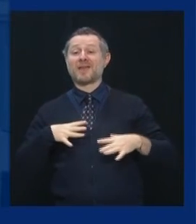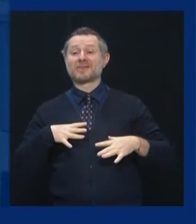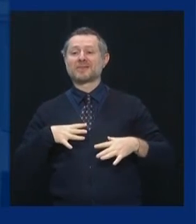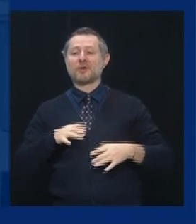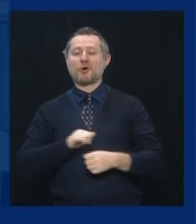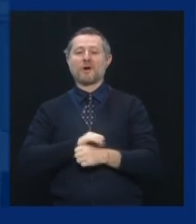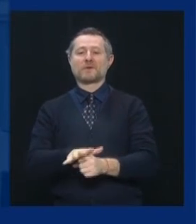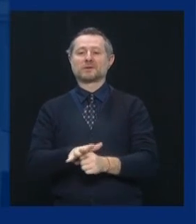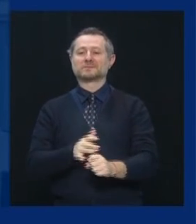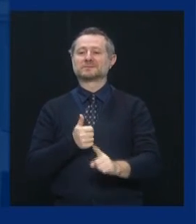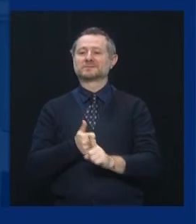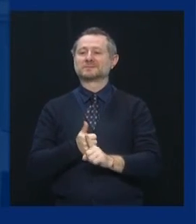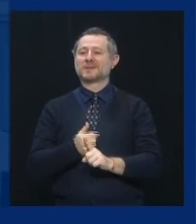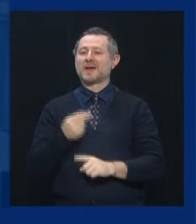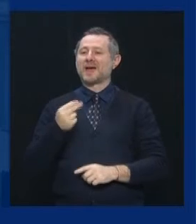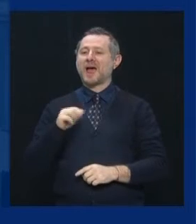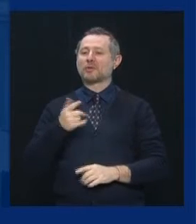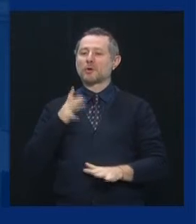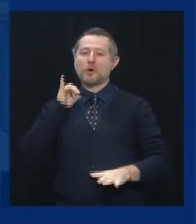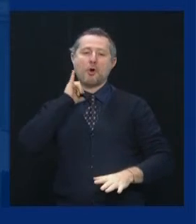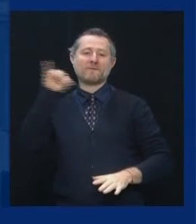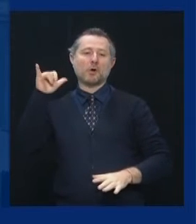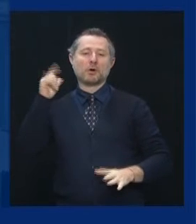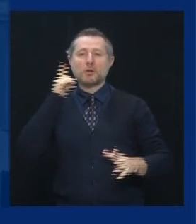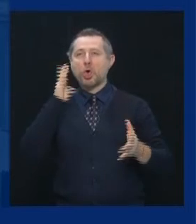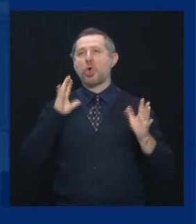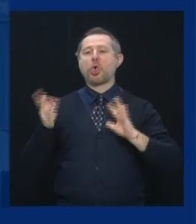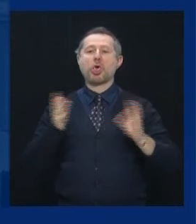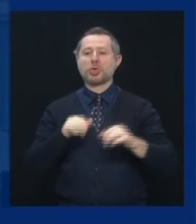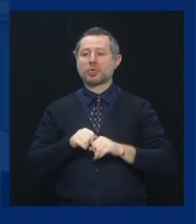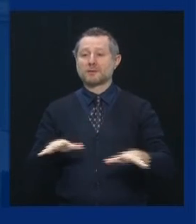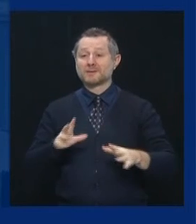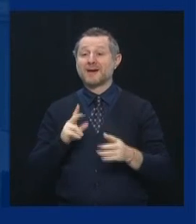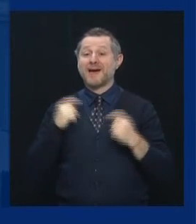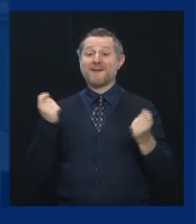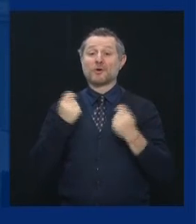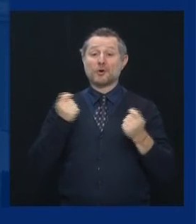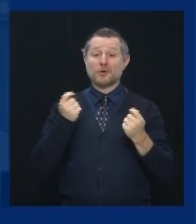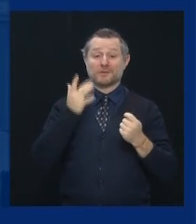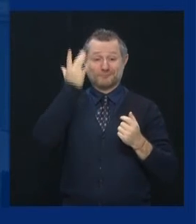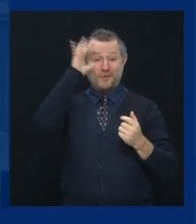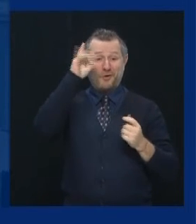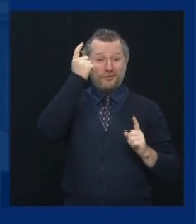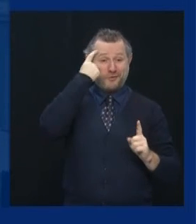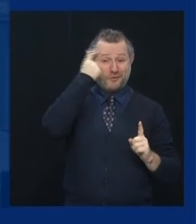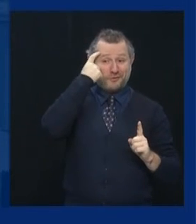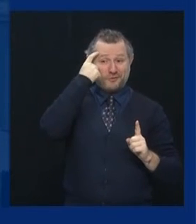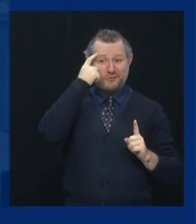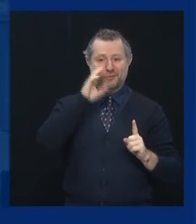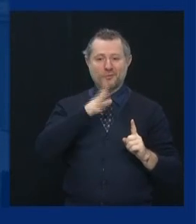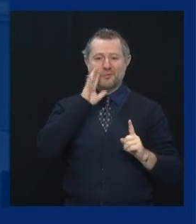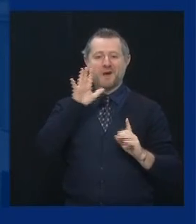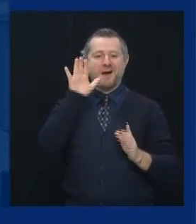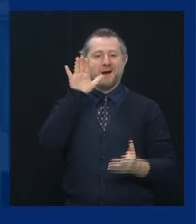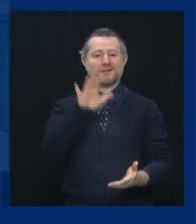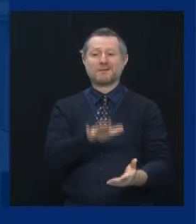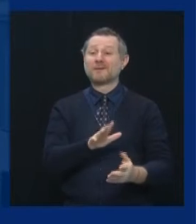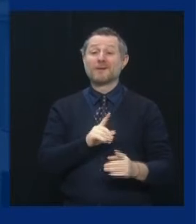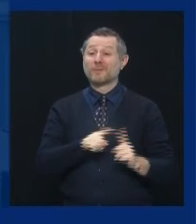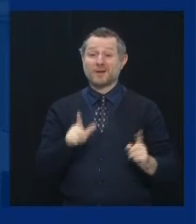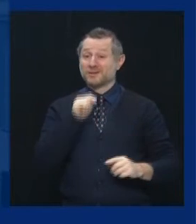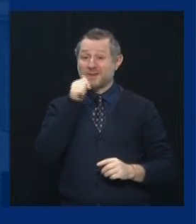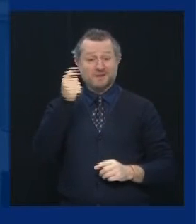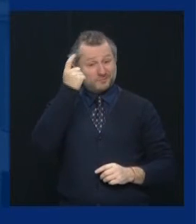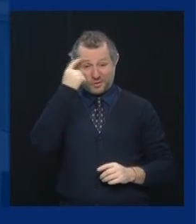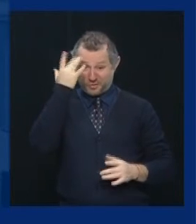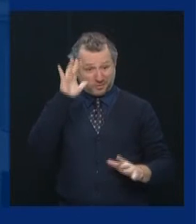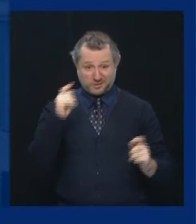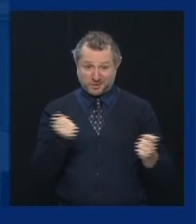HOLIDAYS.